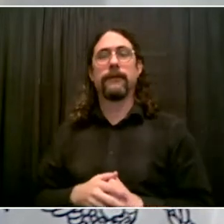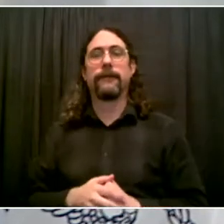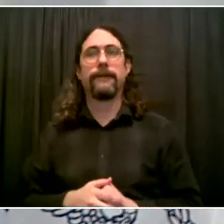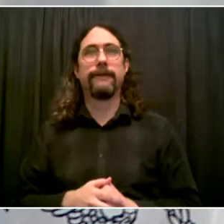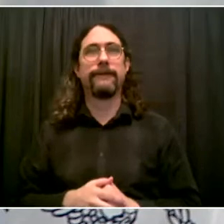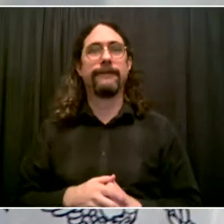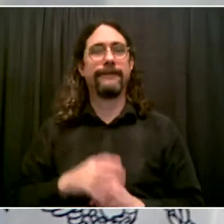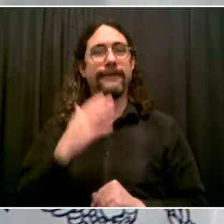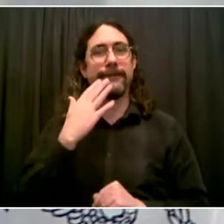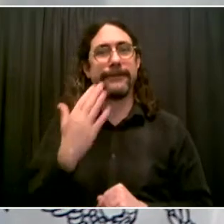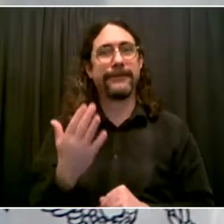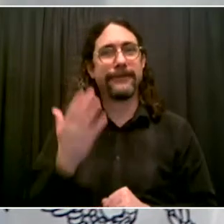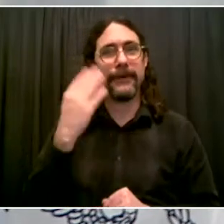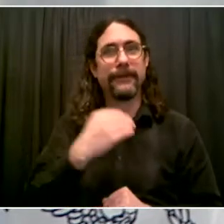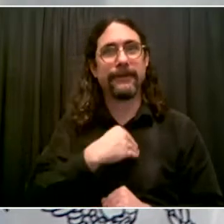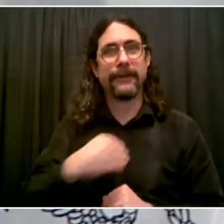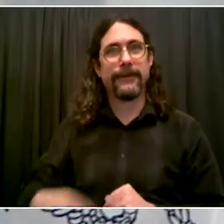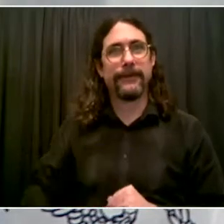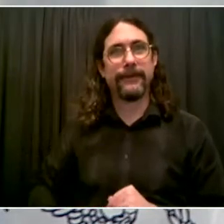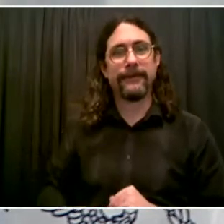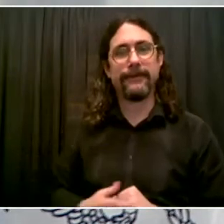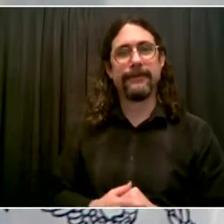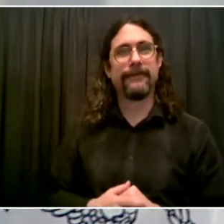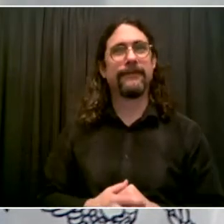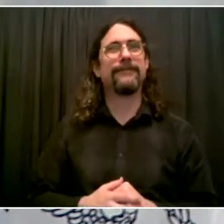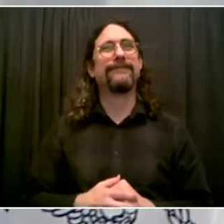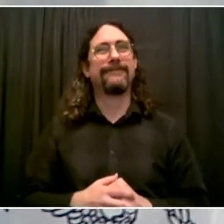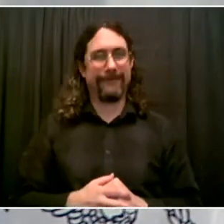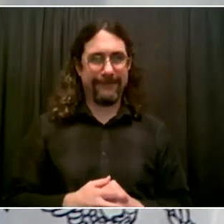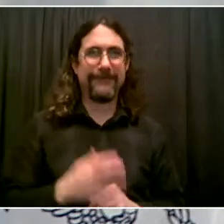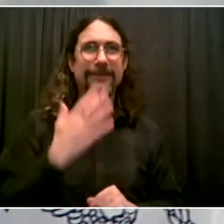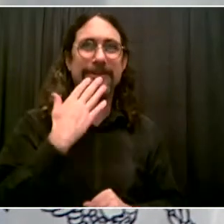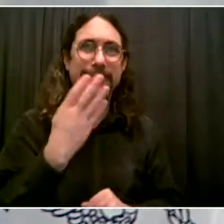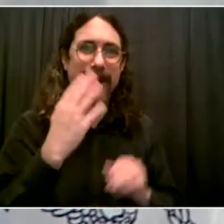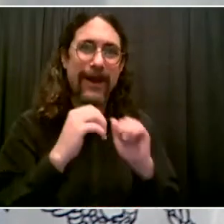FIRSSWT E WILL GO